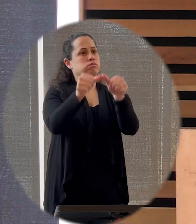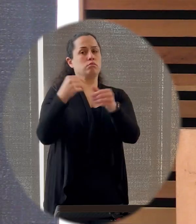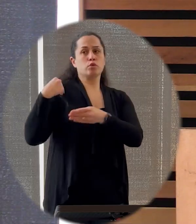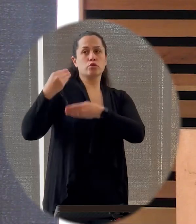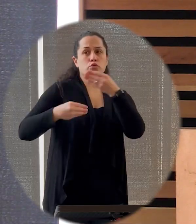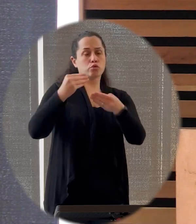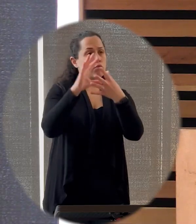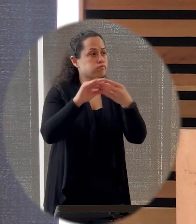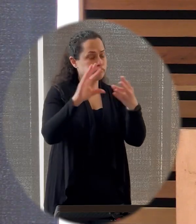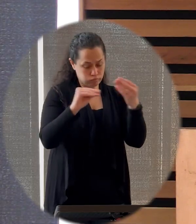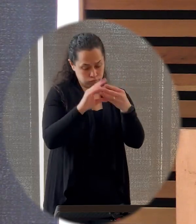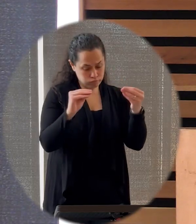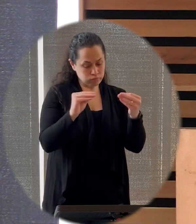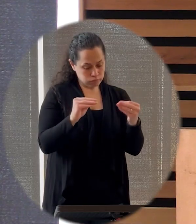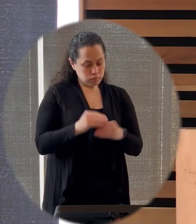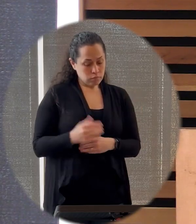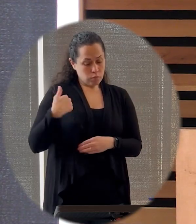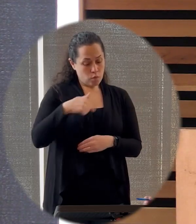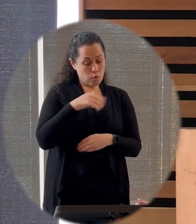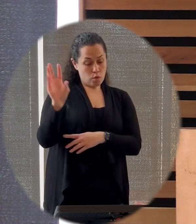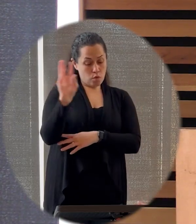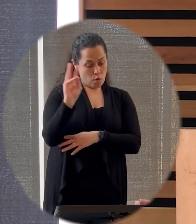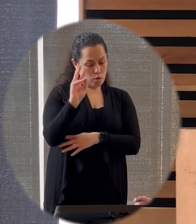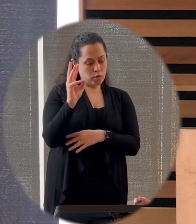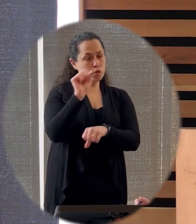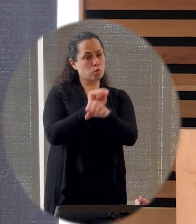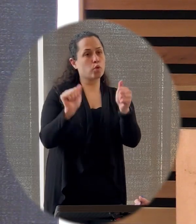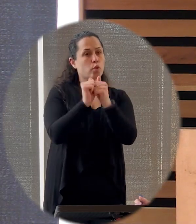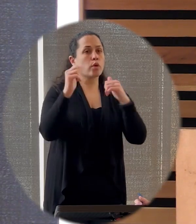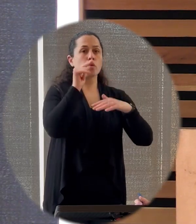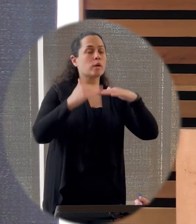with indigenous contributors. And we encourage you to reflect on the land that you're on, wherever